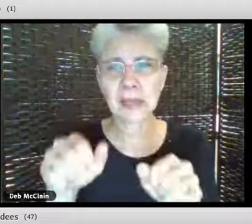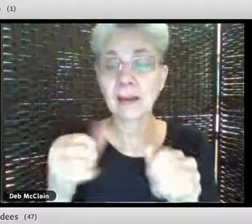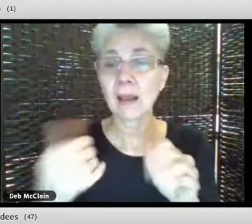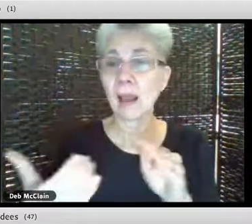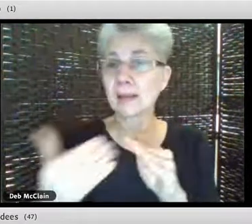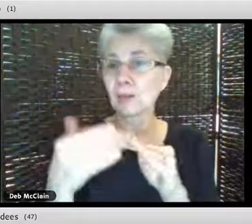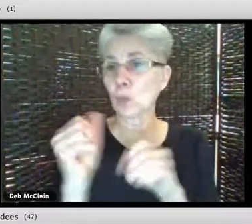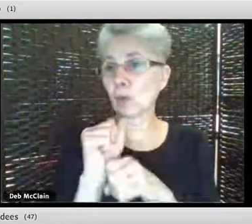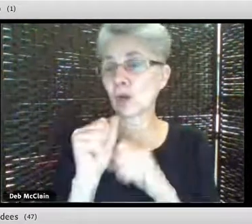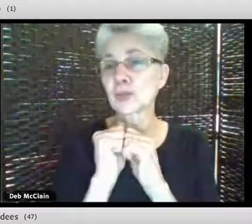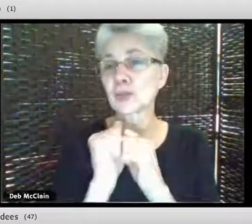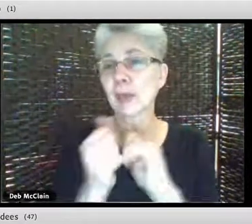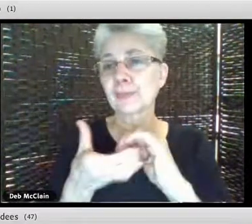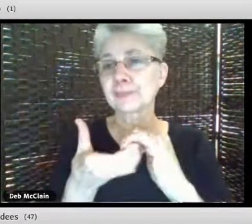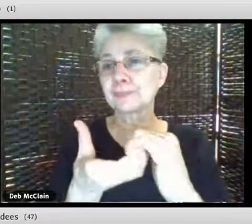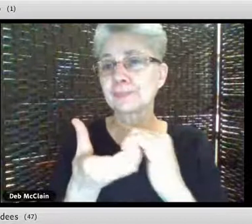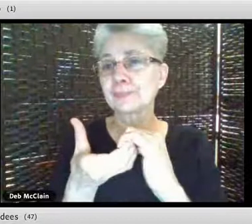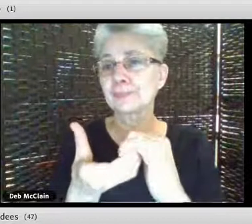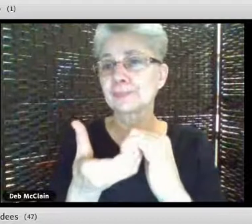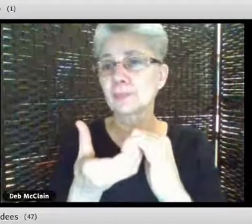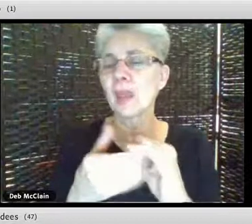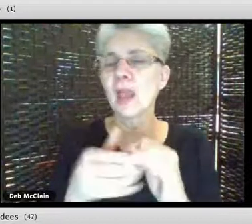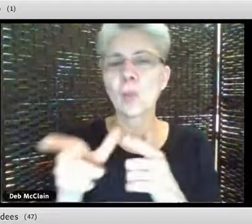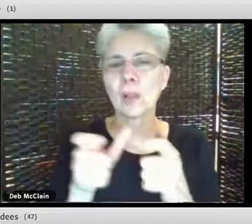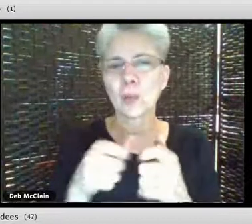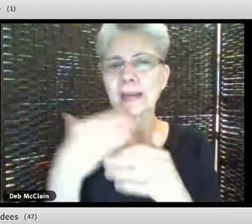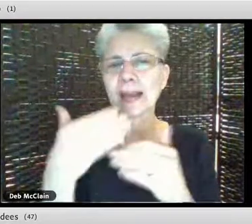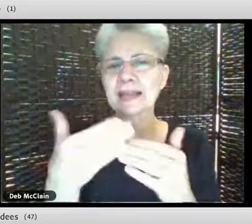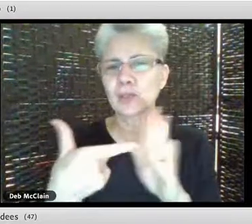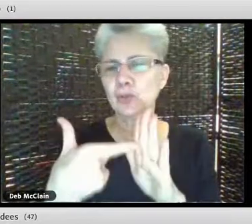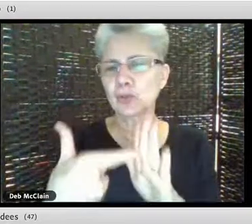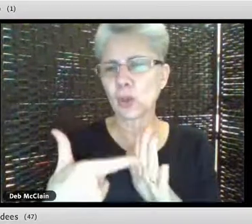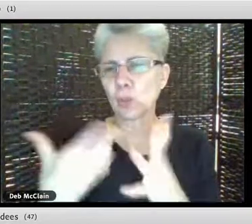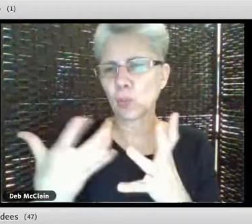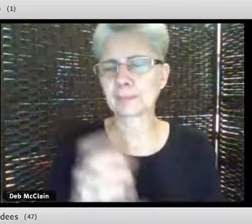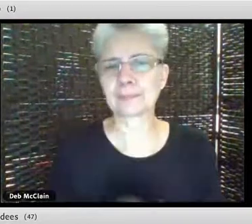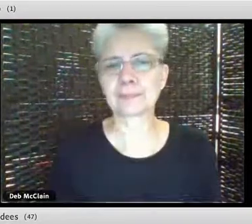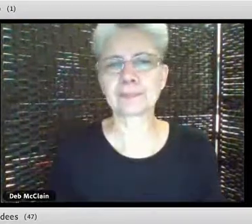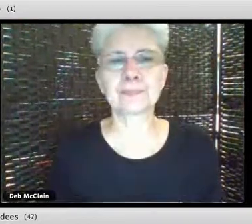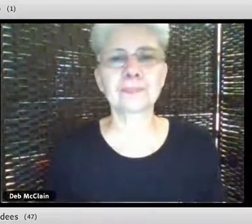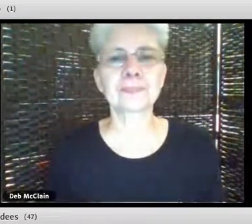You can type a message. You can send it. You can share it. Again, you can work on it together.